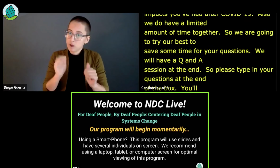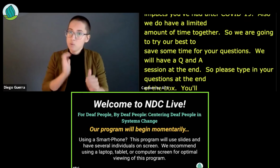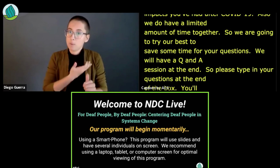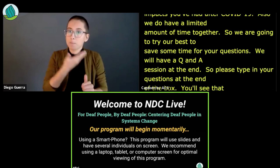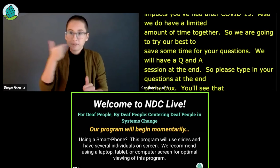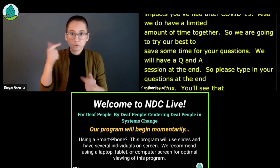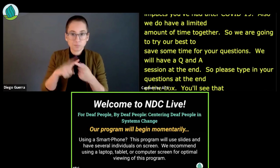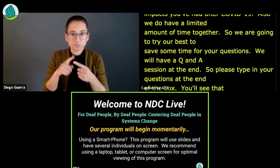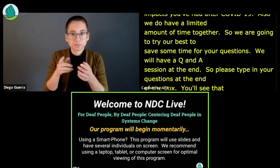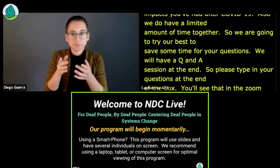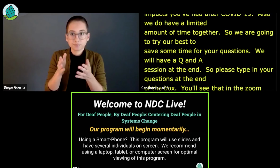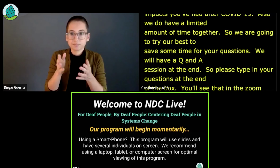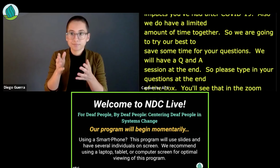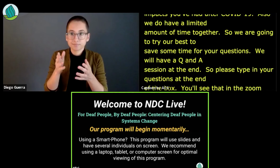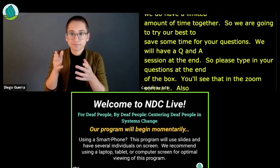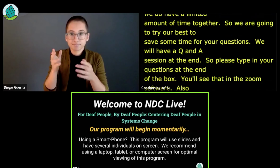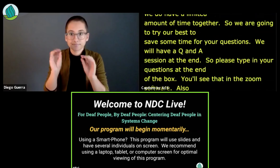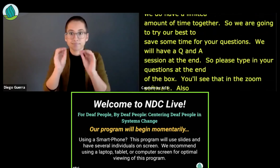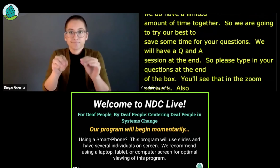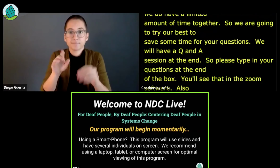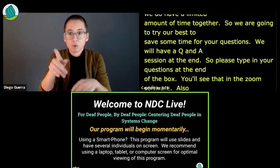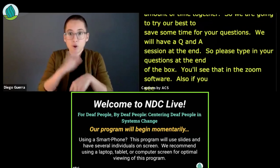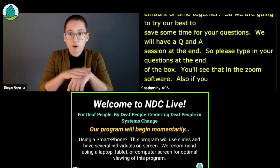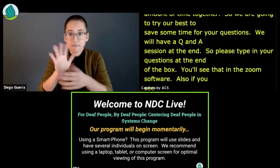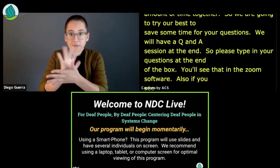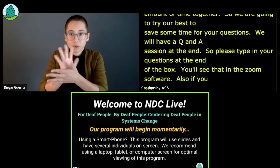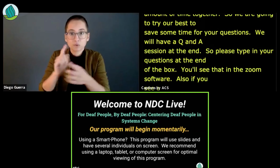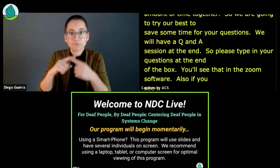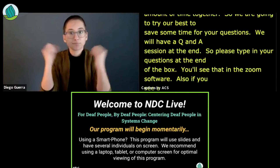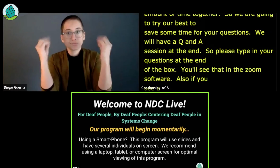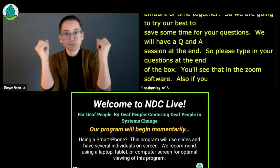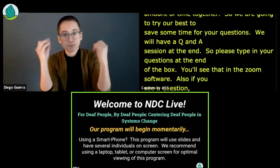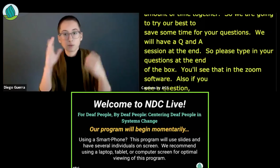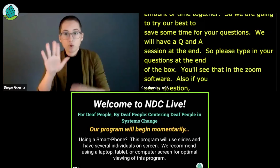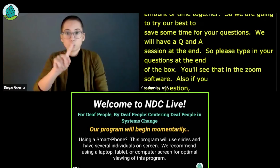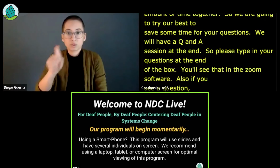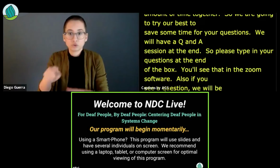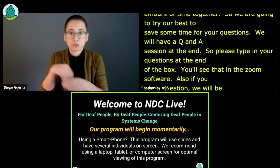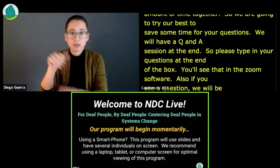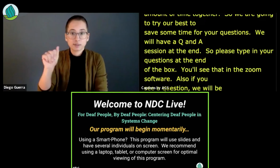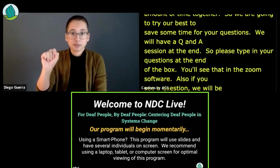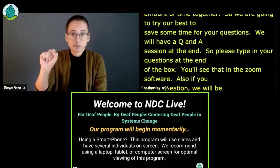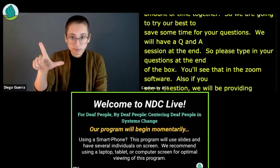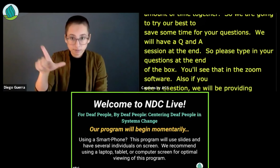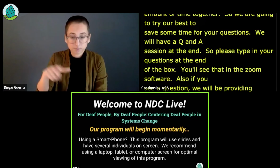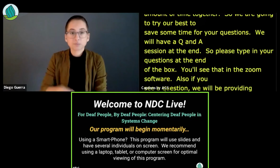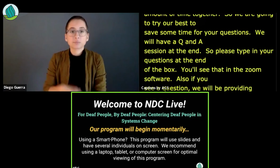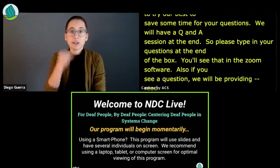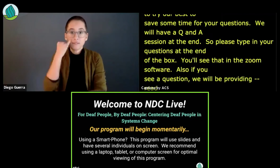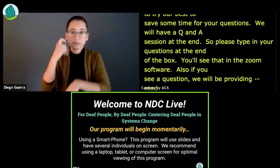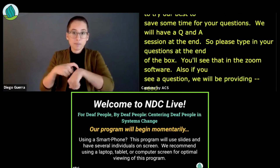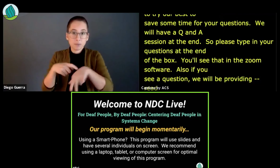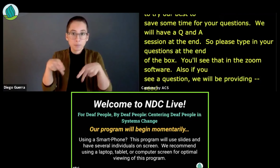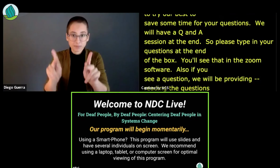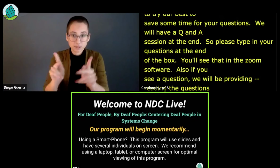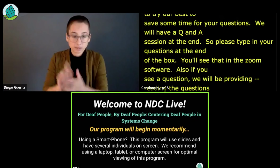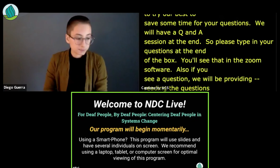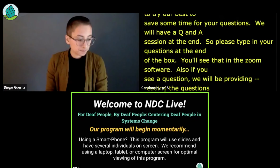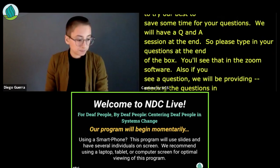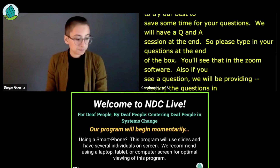be providing them-- reading the questions in American Sign Language. If you would like to sign your video-- your question via video, that will be allowed.